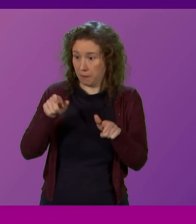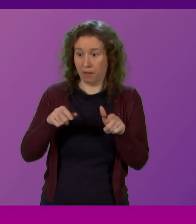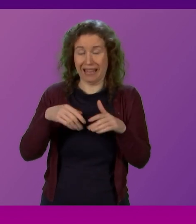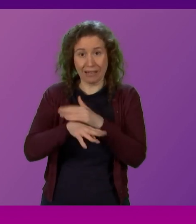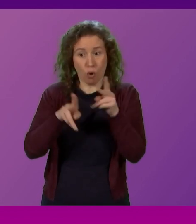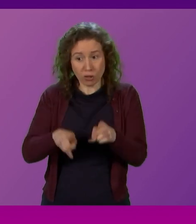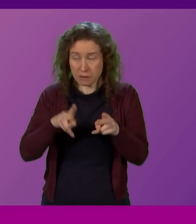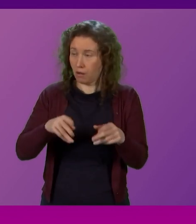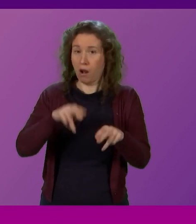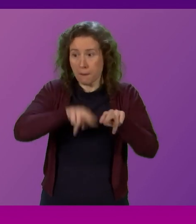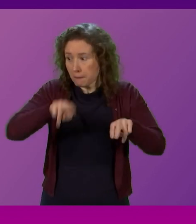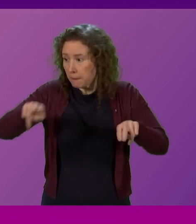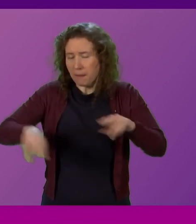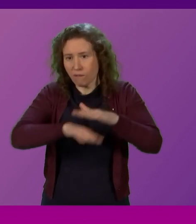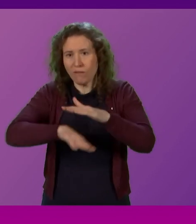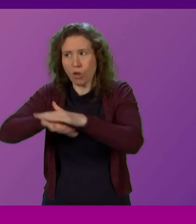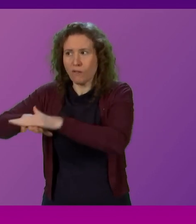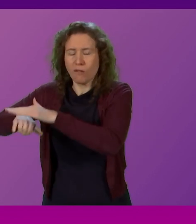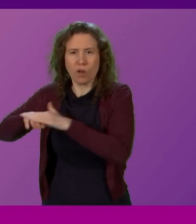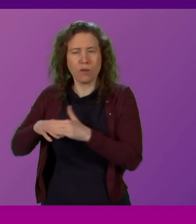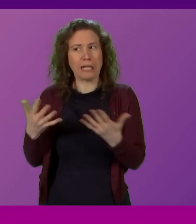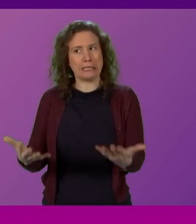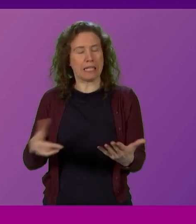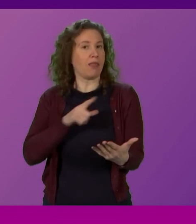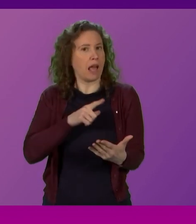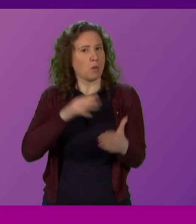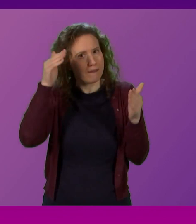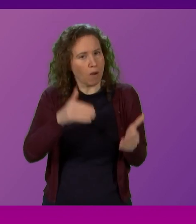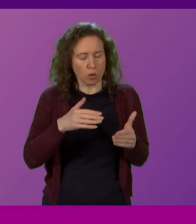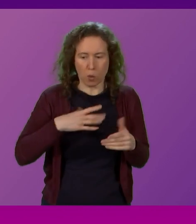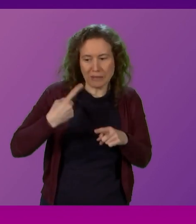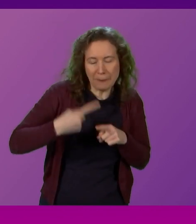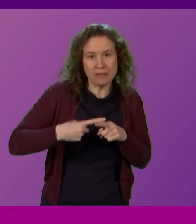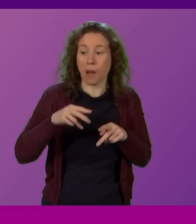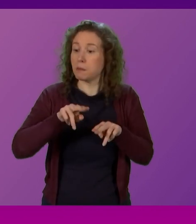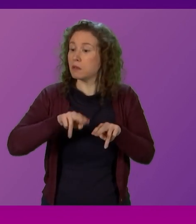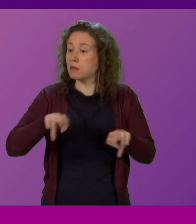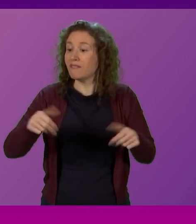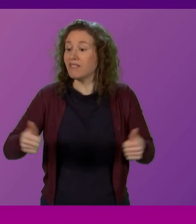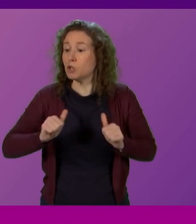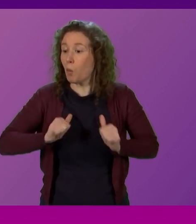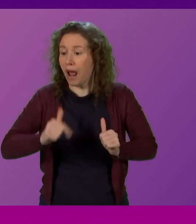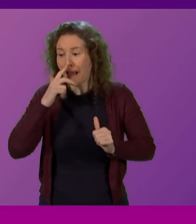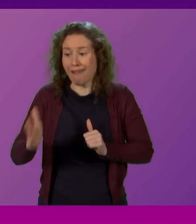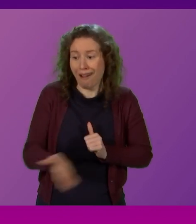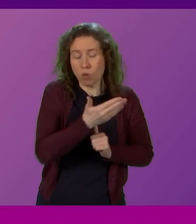is so high, which is why we have focused on speeding up discharge from hospital, where appropriate.